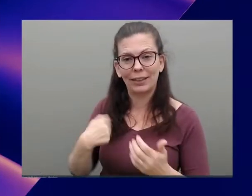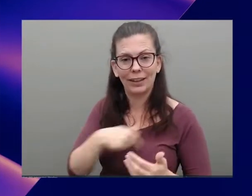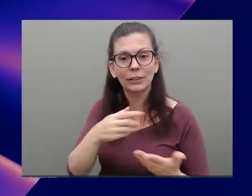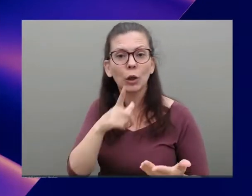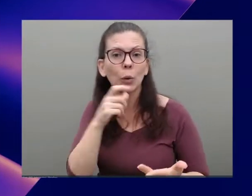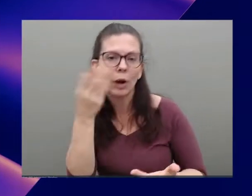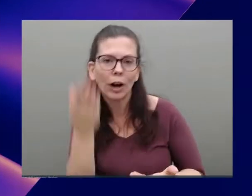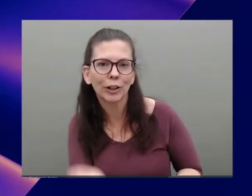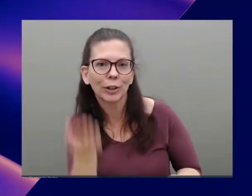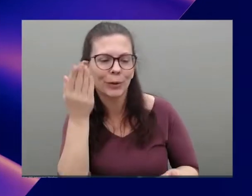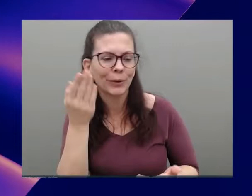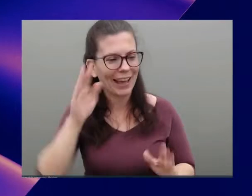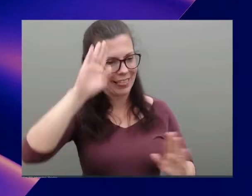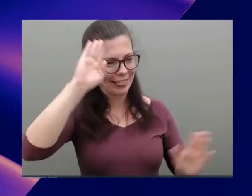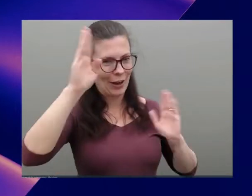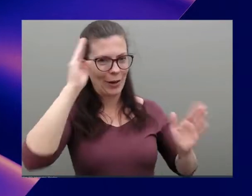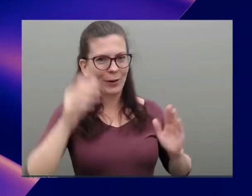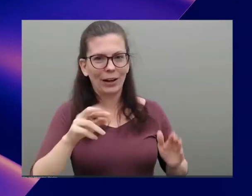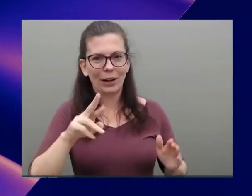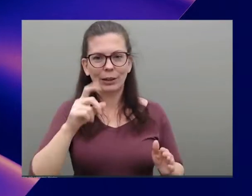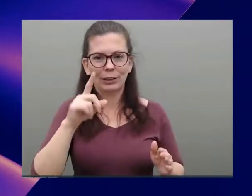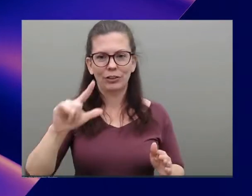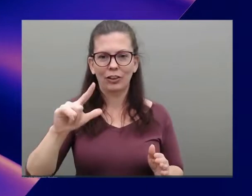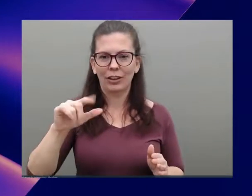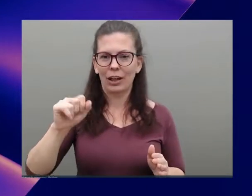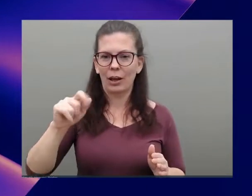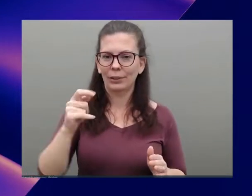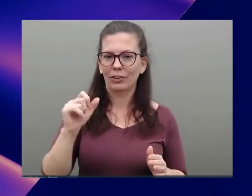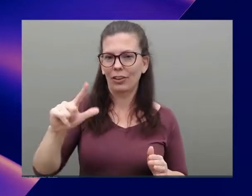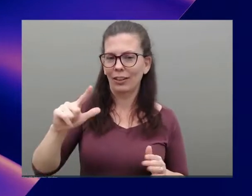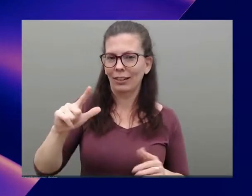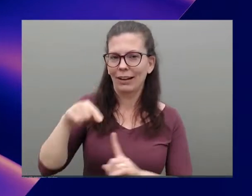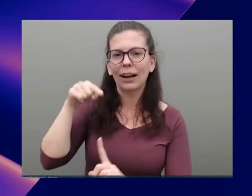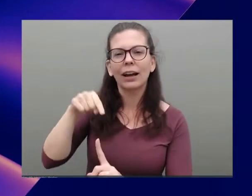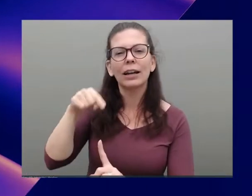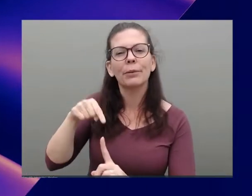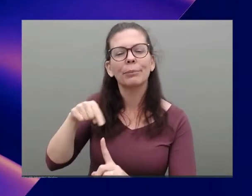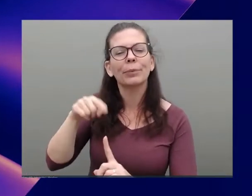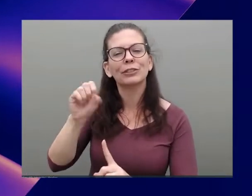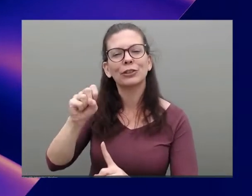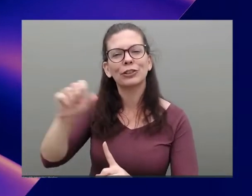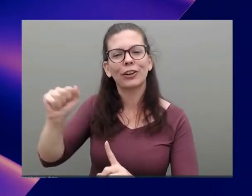Hi, my name is Raghavarao Sodabathina. I'm an Enterprise Solution Architect based out of Boston.